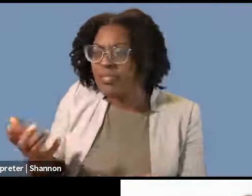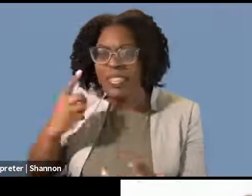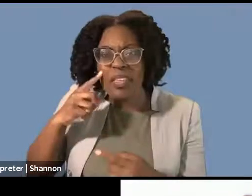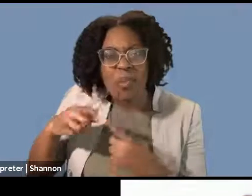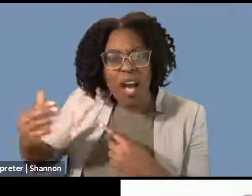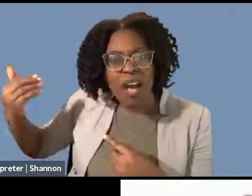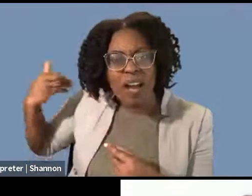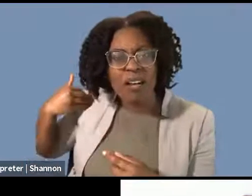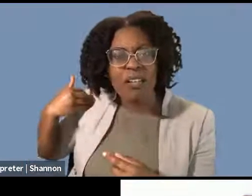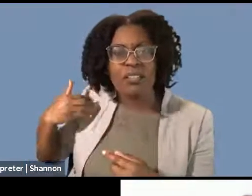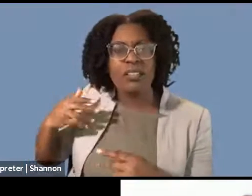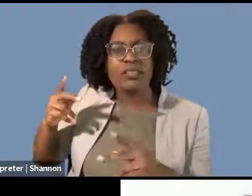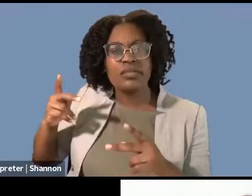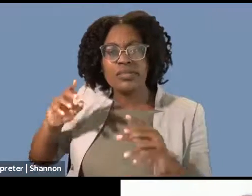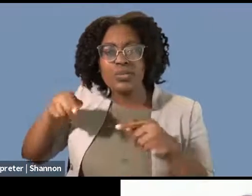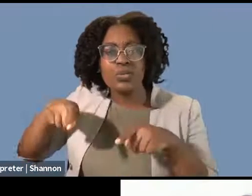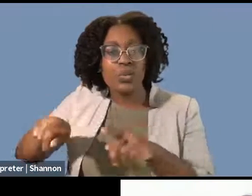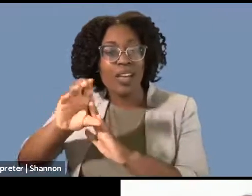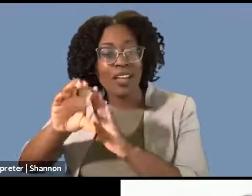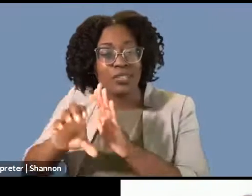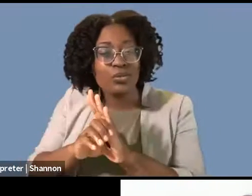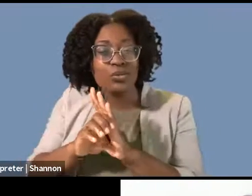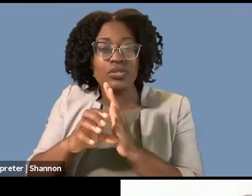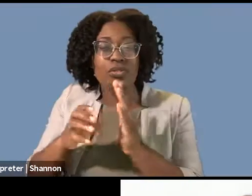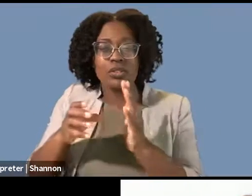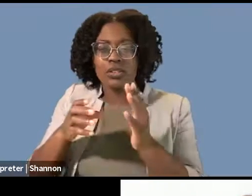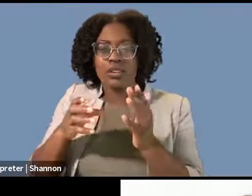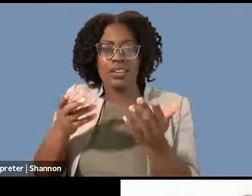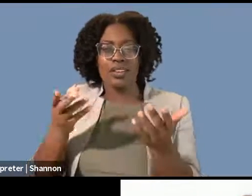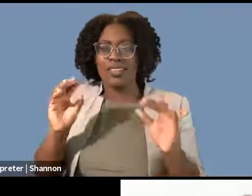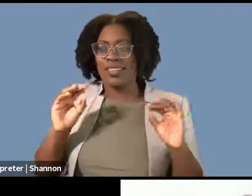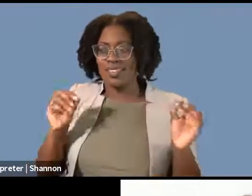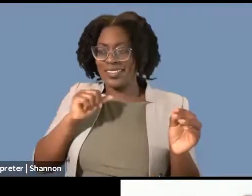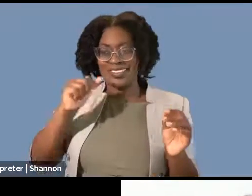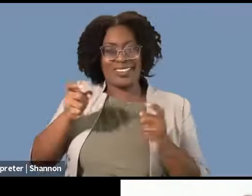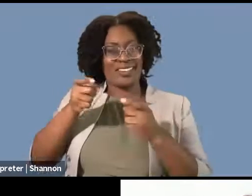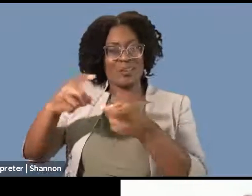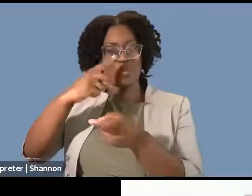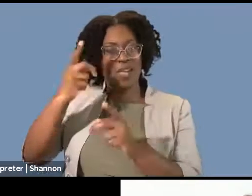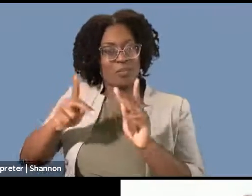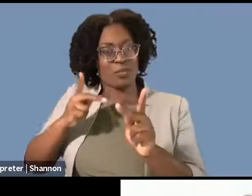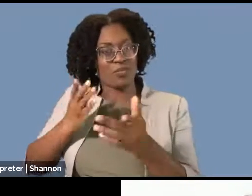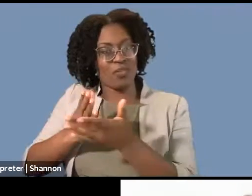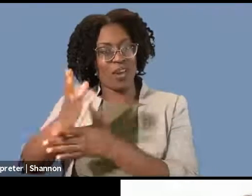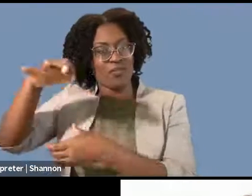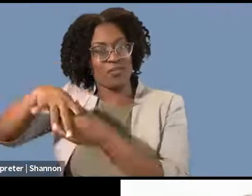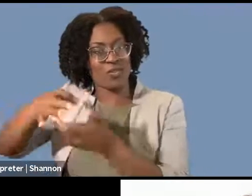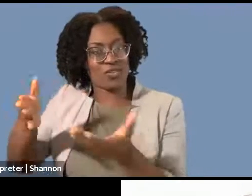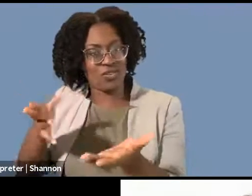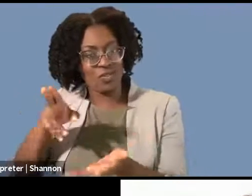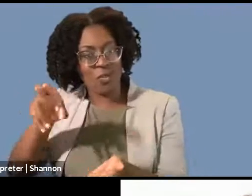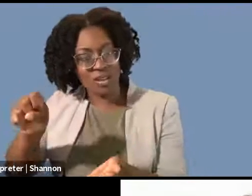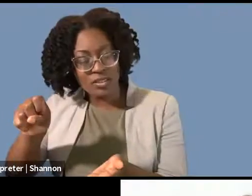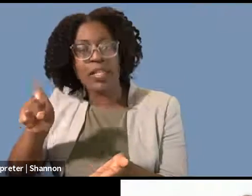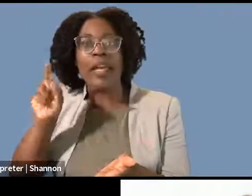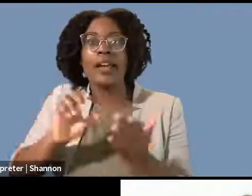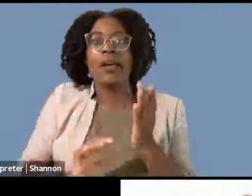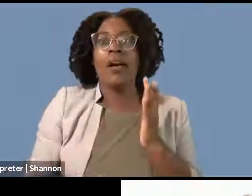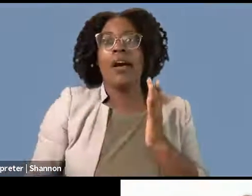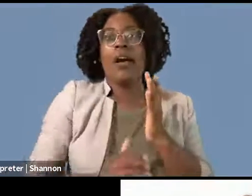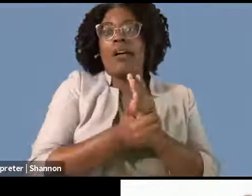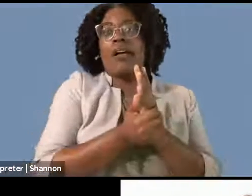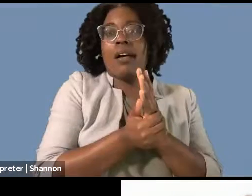you have to have empathy we get upset when we see the January 6th attack because we have lived